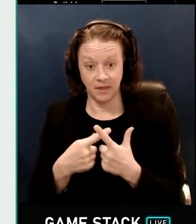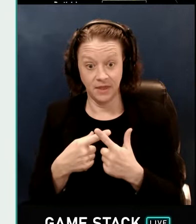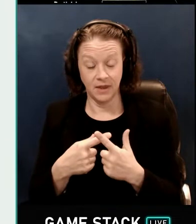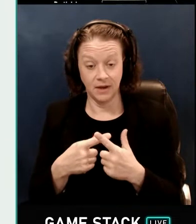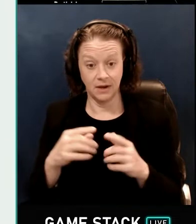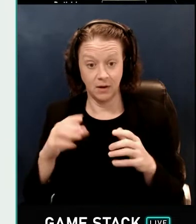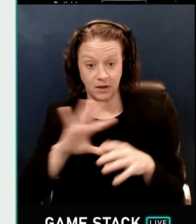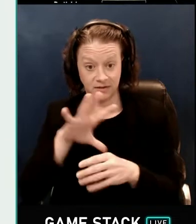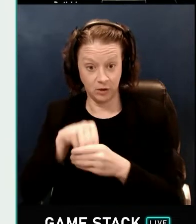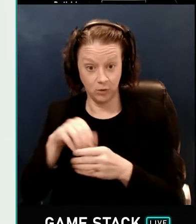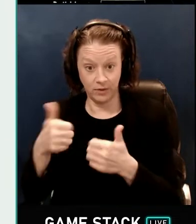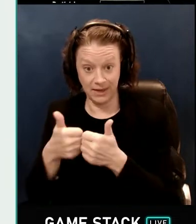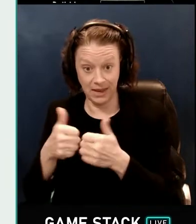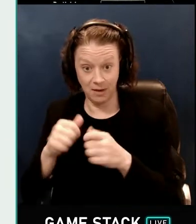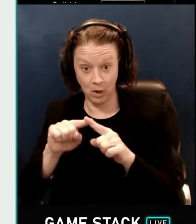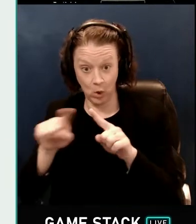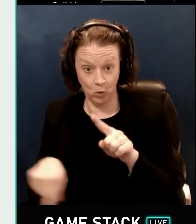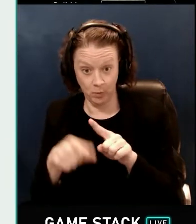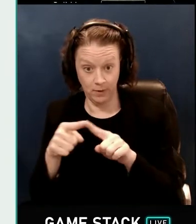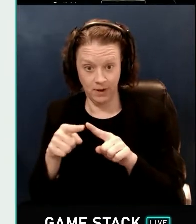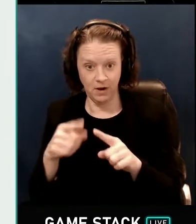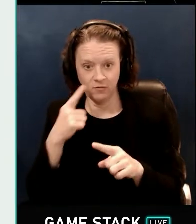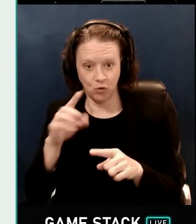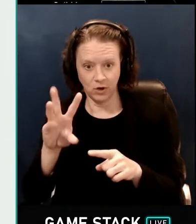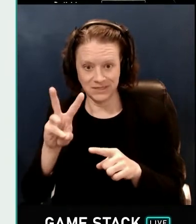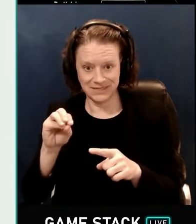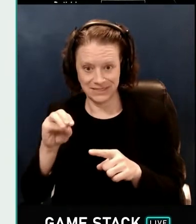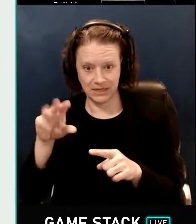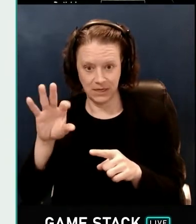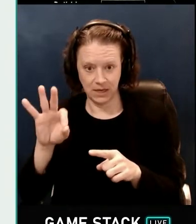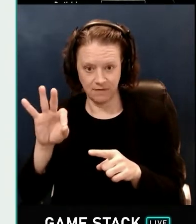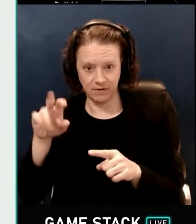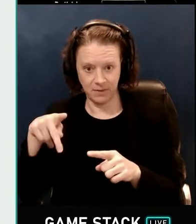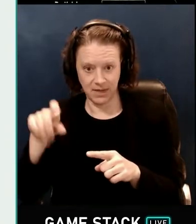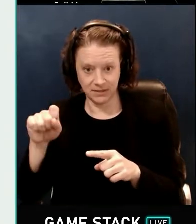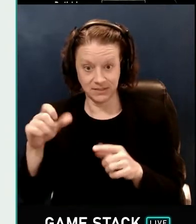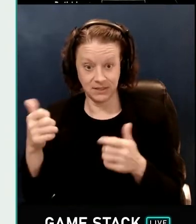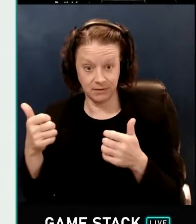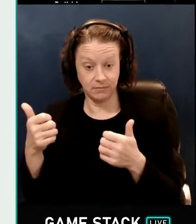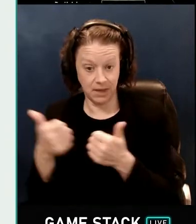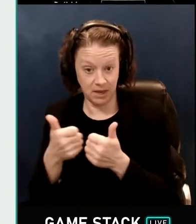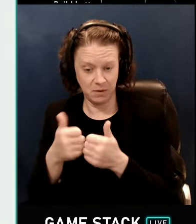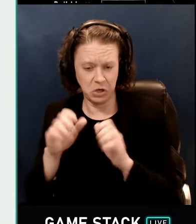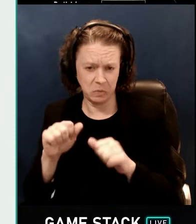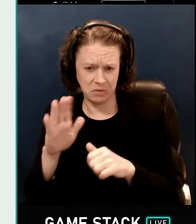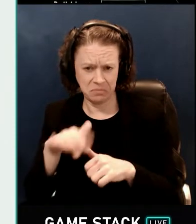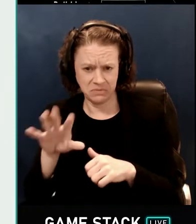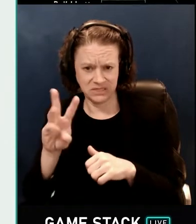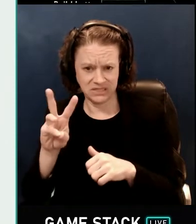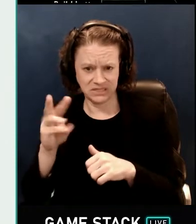The game loop is for a 60 FPS game, perhaps going to be 16 milliseconds, but it could also be longer due to things like